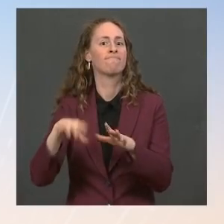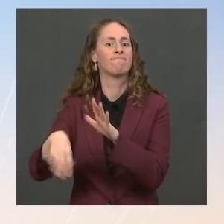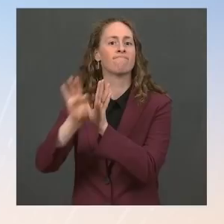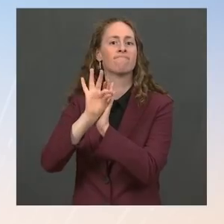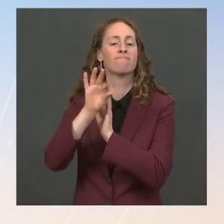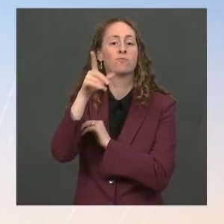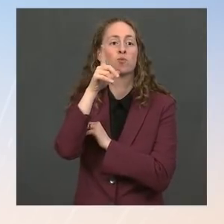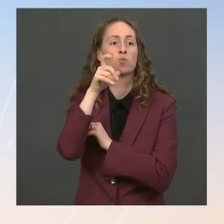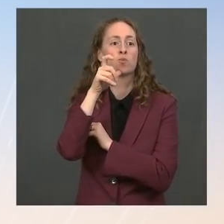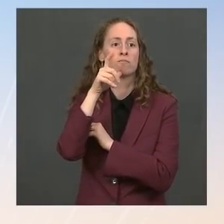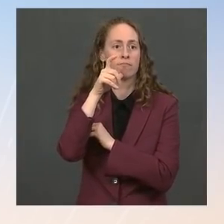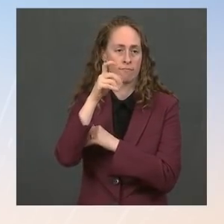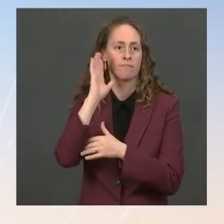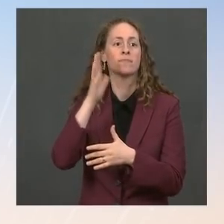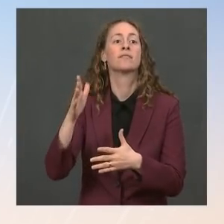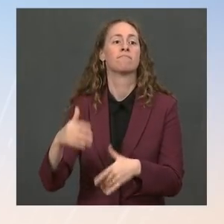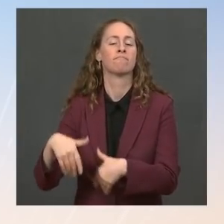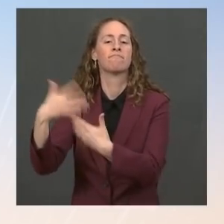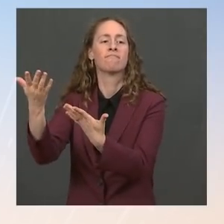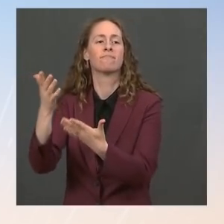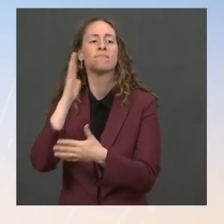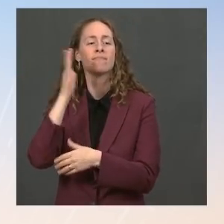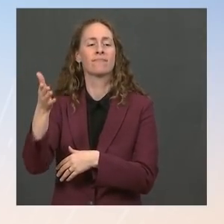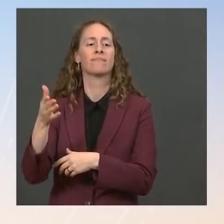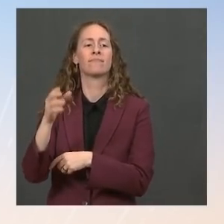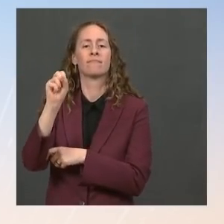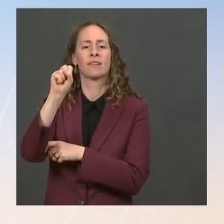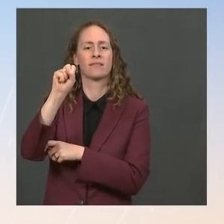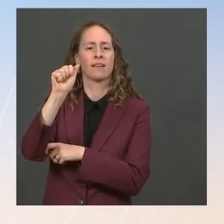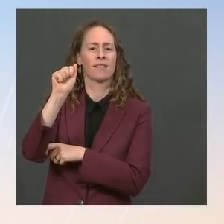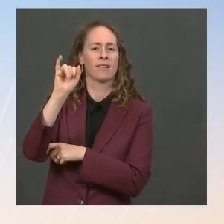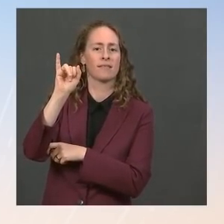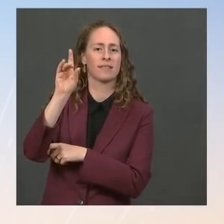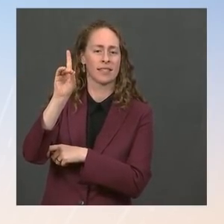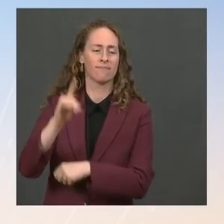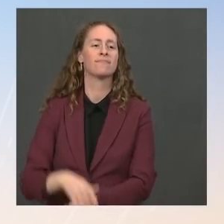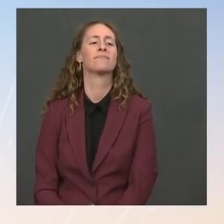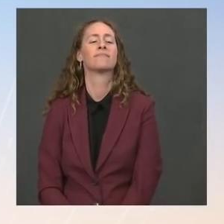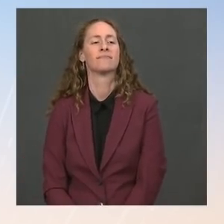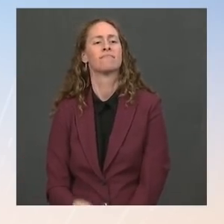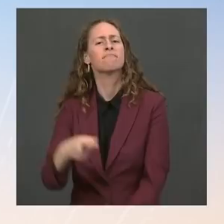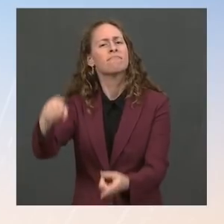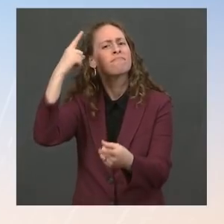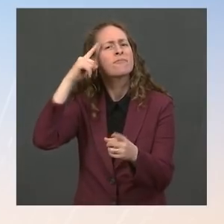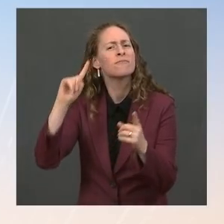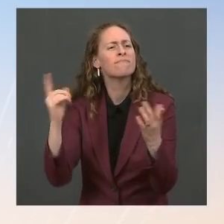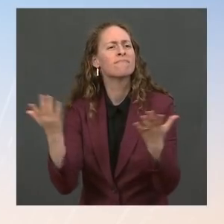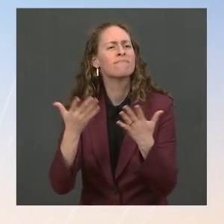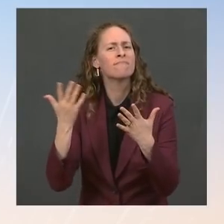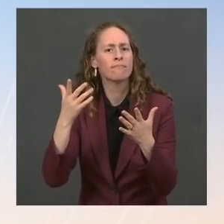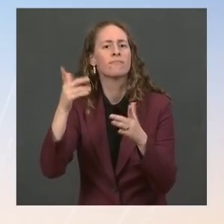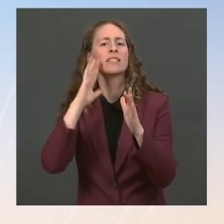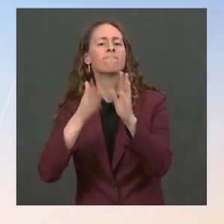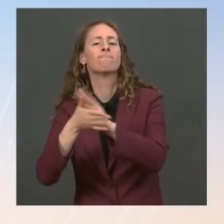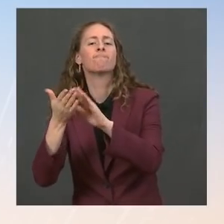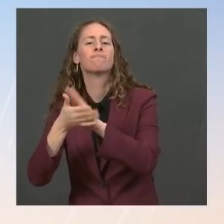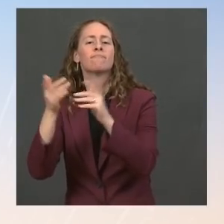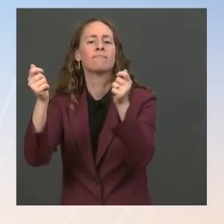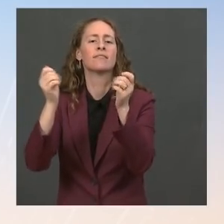for deputy administrator for the Small Business Administration. He's a well-qual- -- he's well qualified to serve as deputy administrator of the SBA,